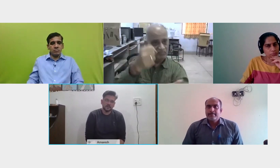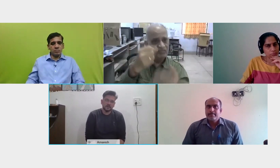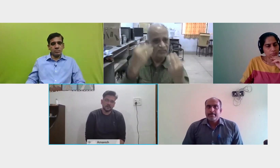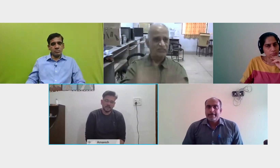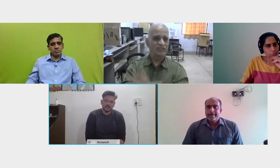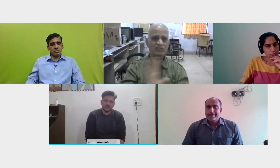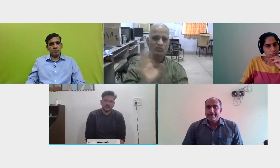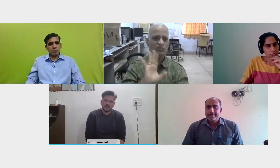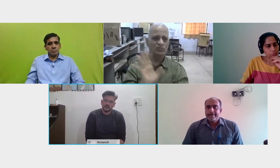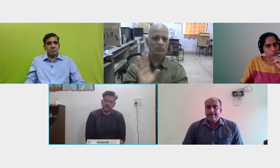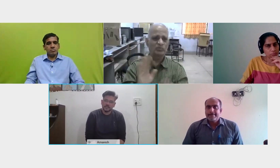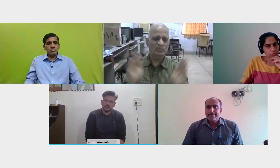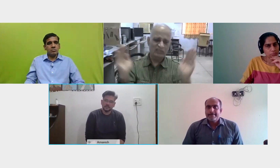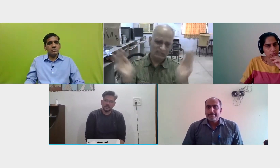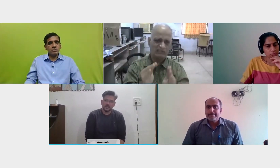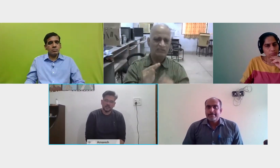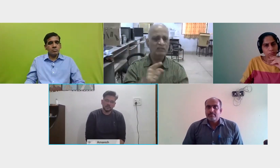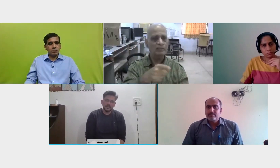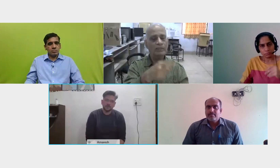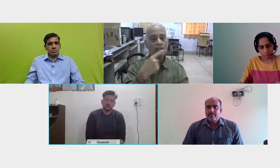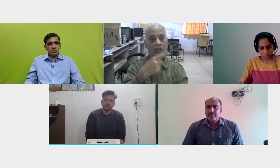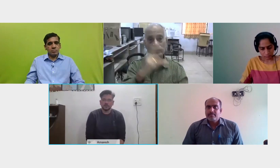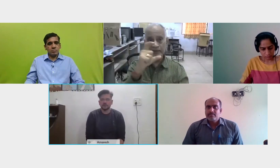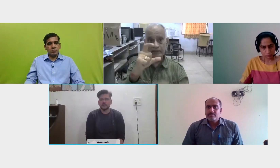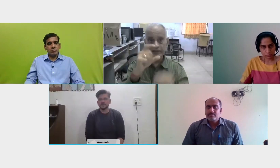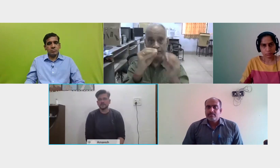funds were spent on that nothing much happened and now CBM wants to you know like spend so